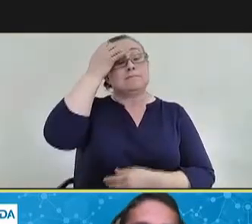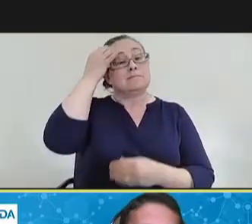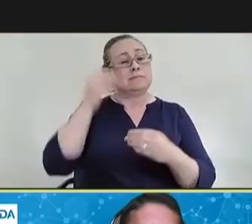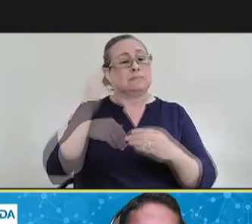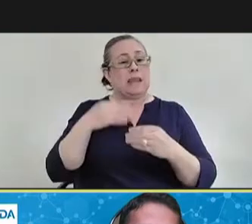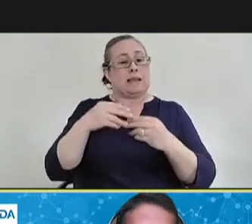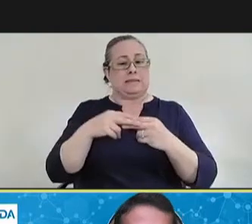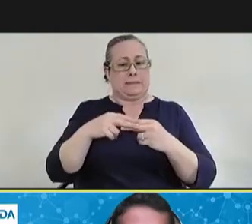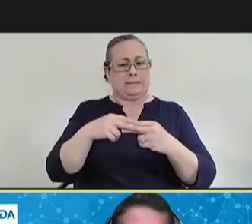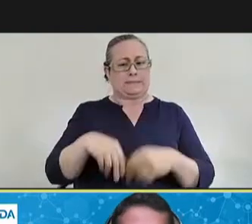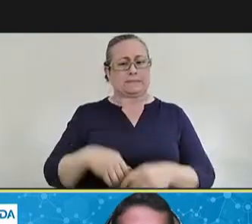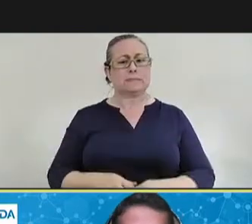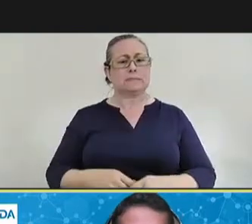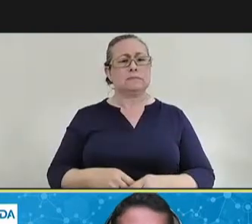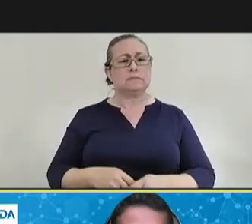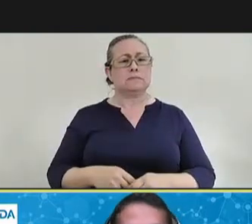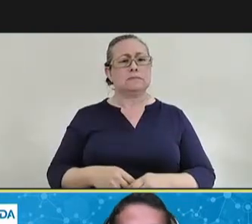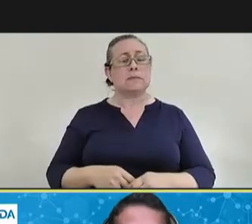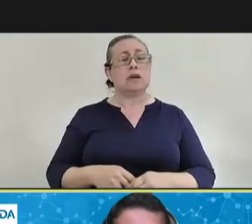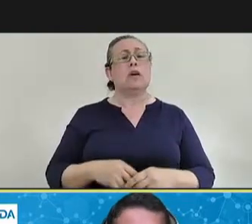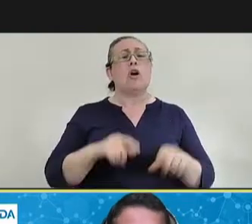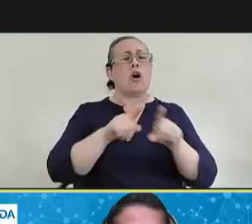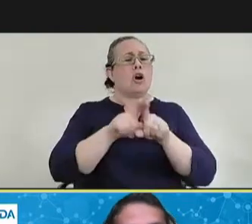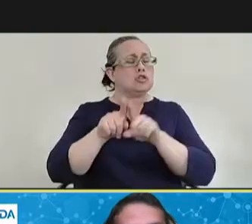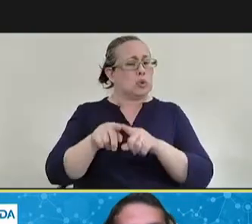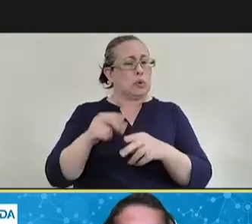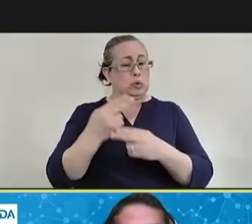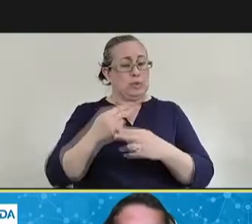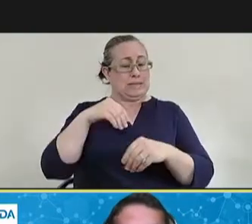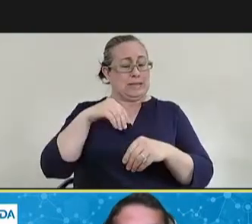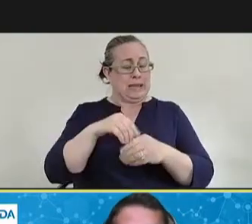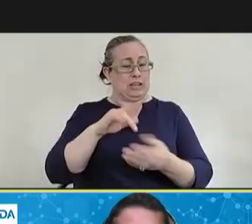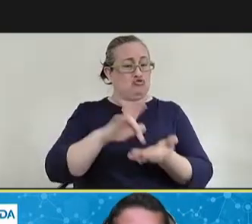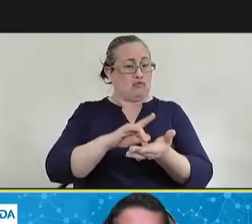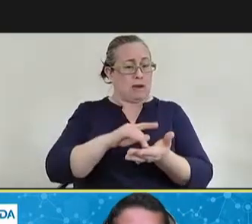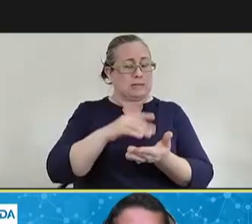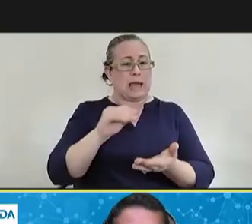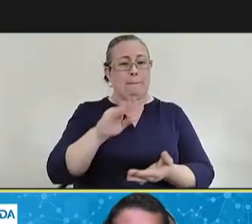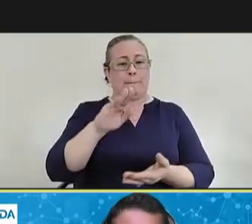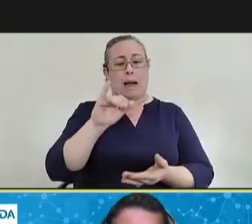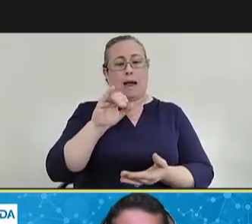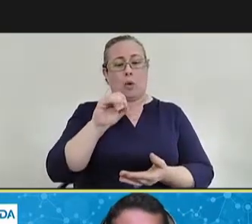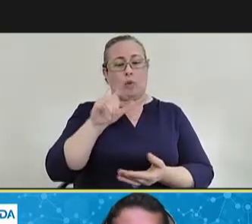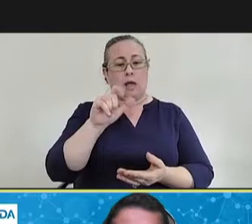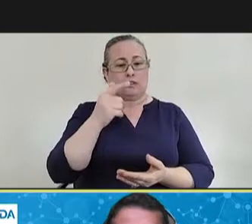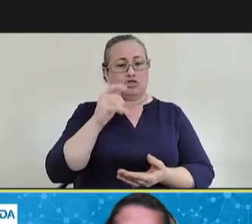AI use in drugs and biologic development landscape occurs throughout all phases,